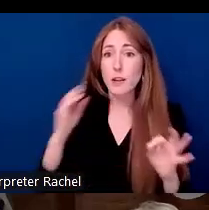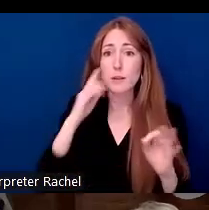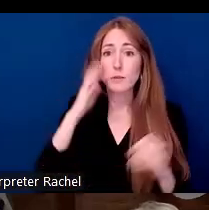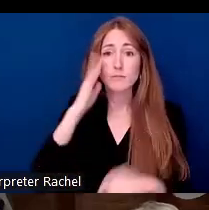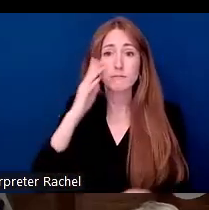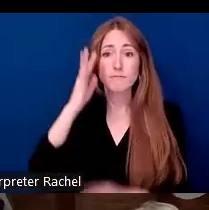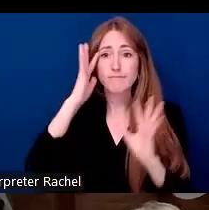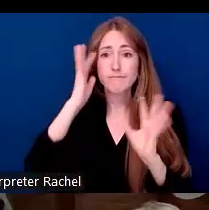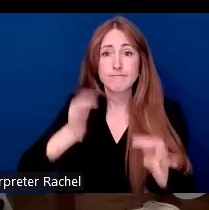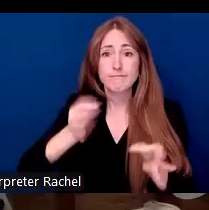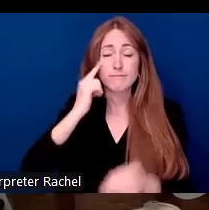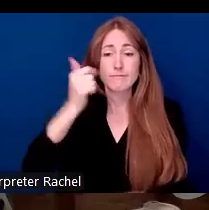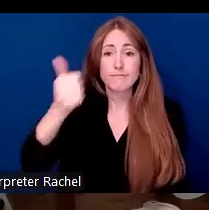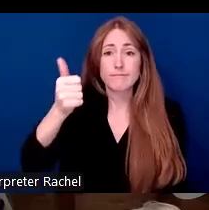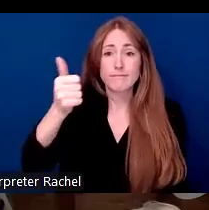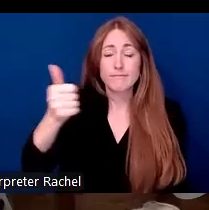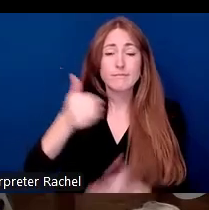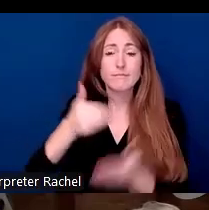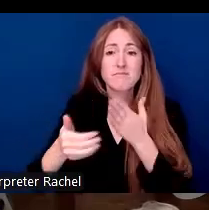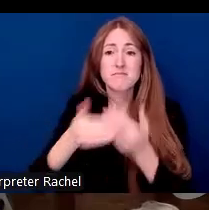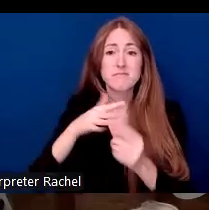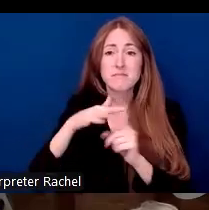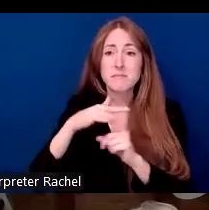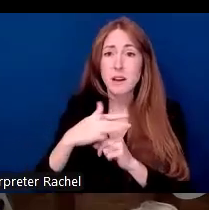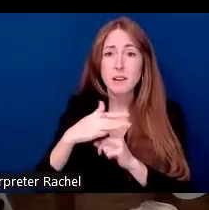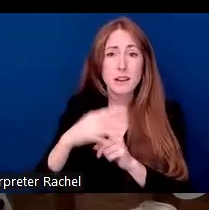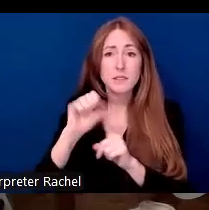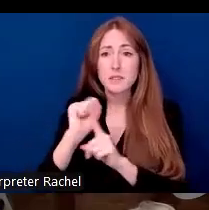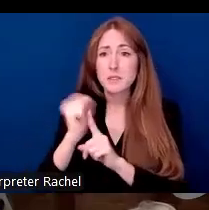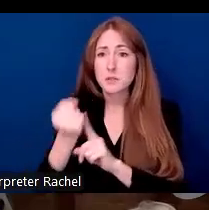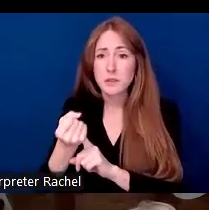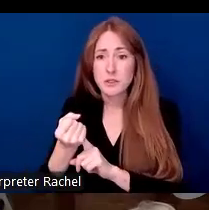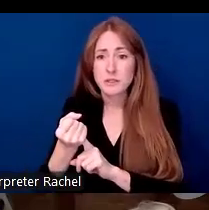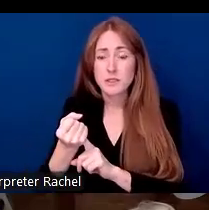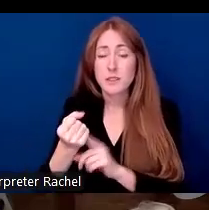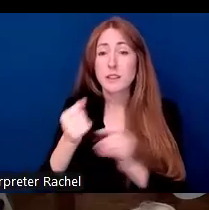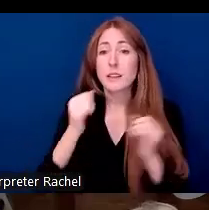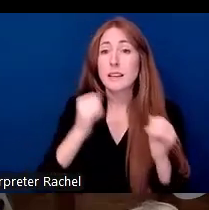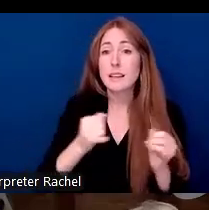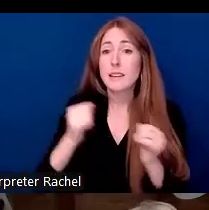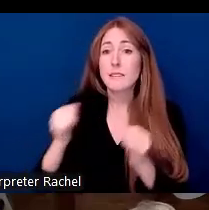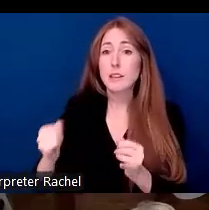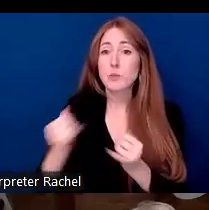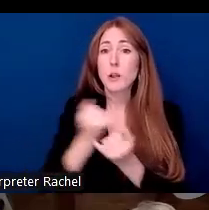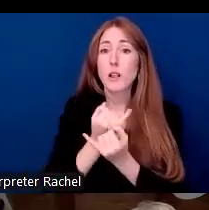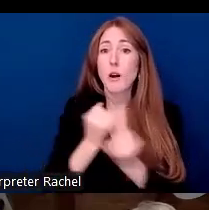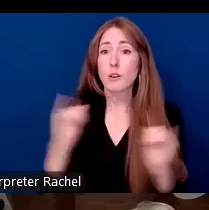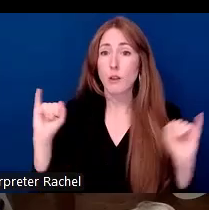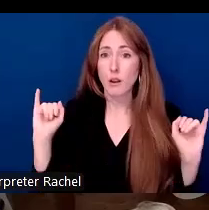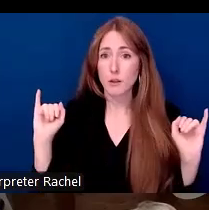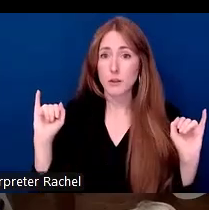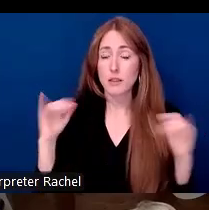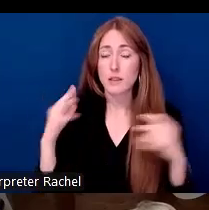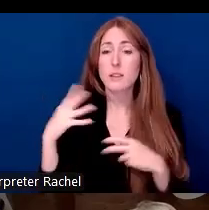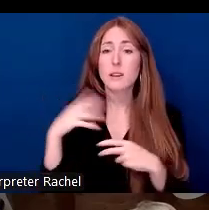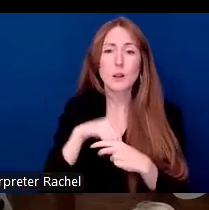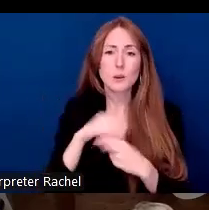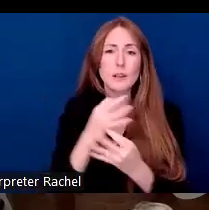of one's context or circumstances. Individual autonomy, including the freedom to make choices,